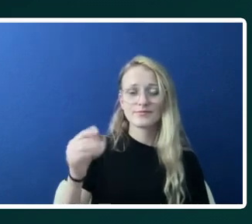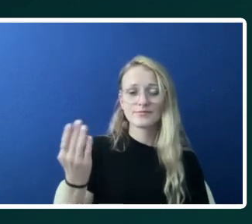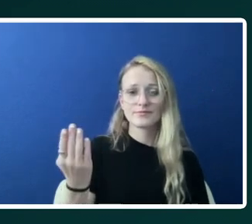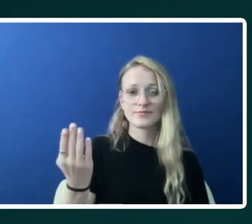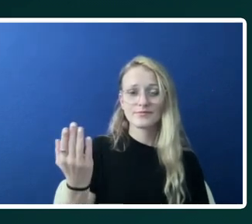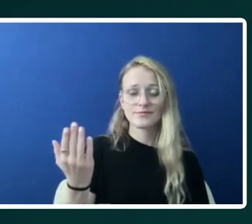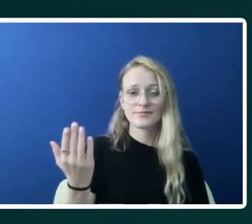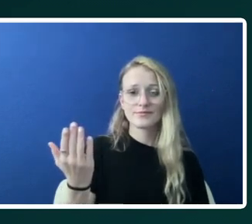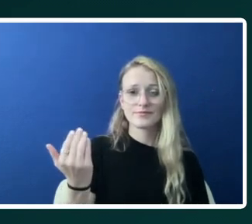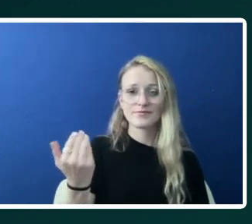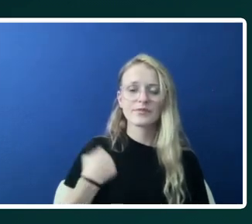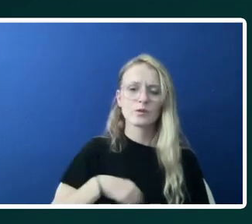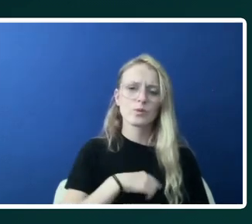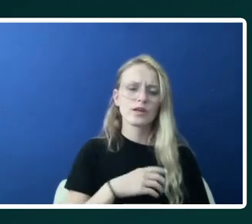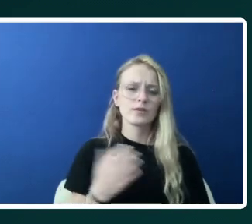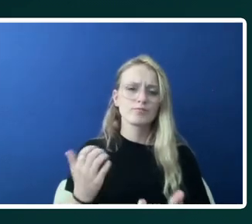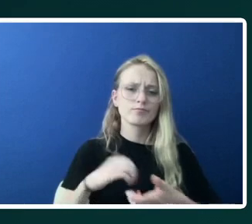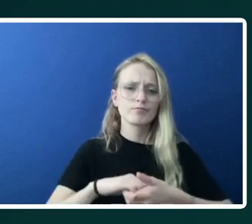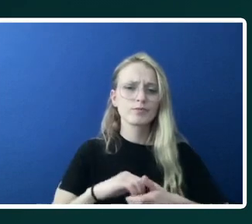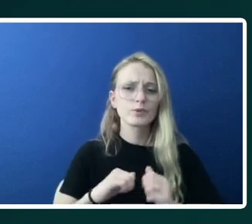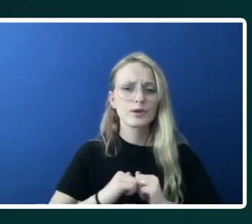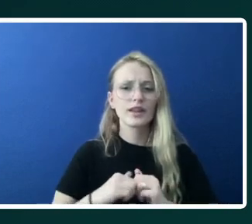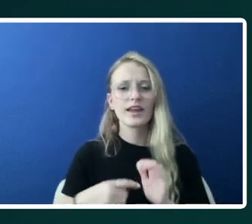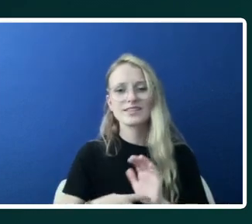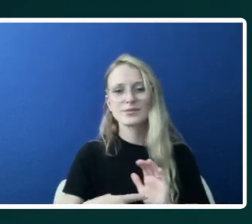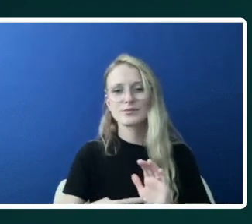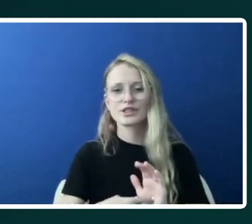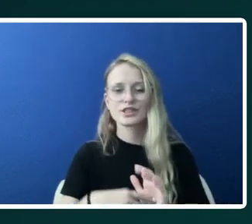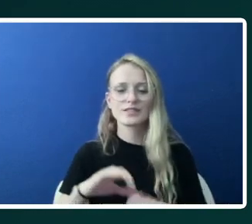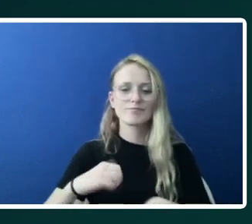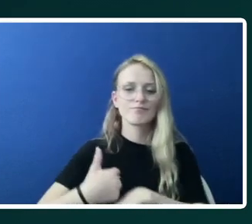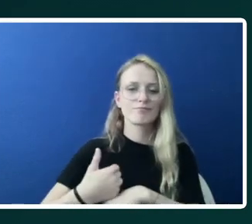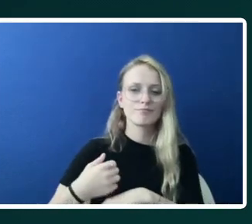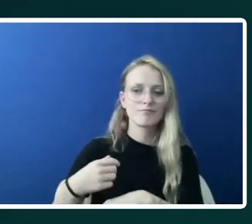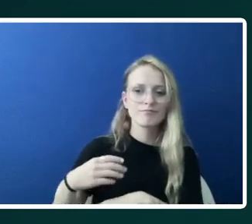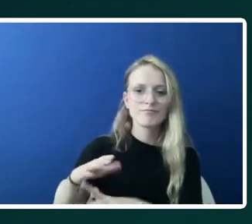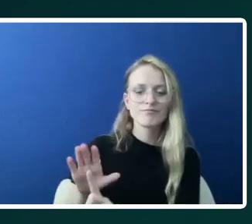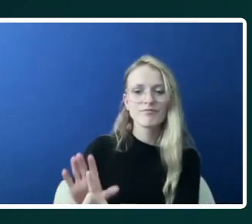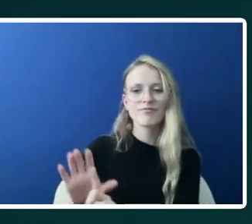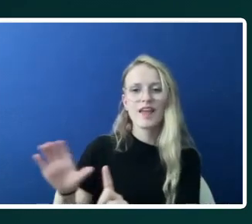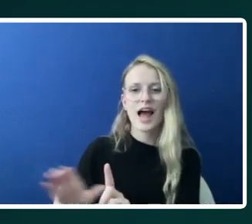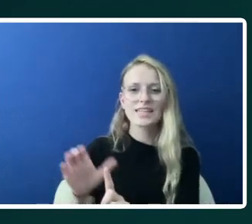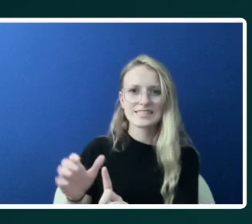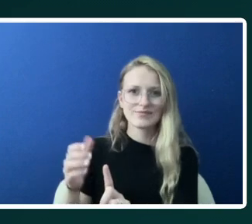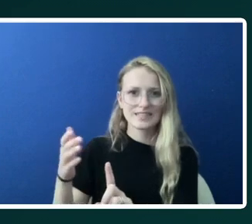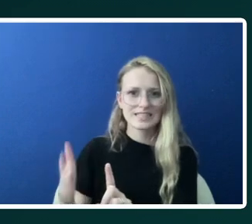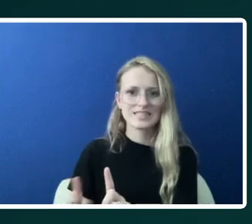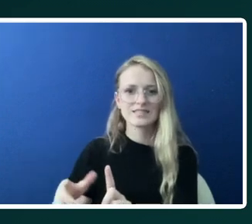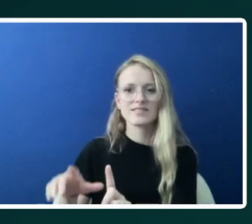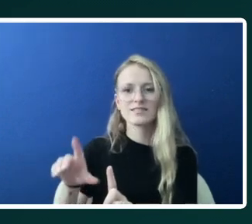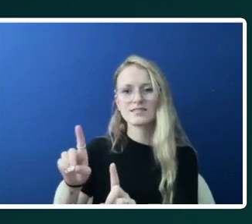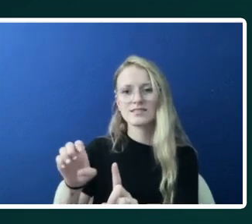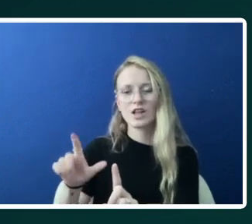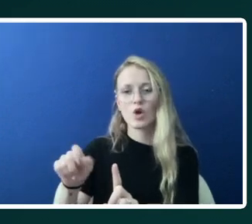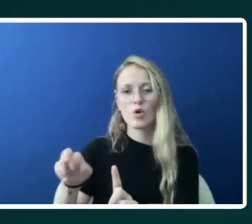dedicated to the life of activist Dolores Huerta. And here, the project focused on photography